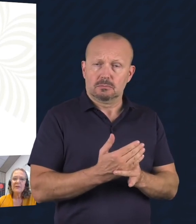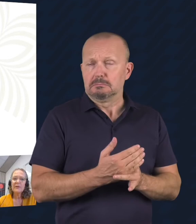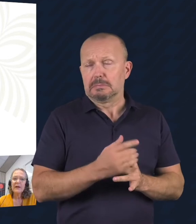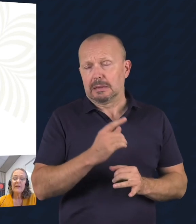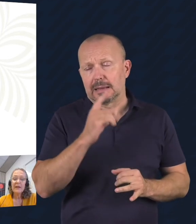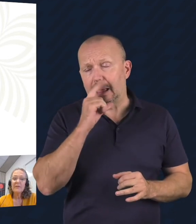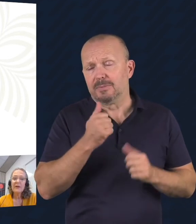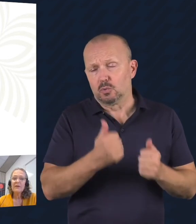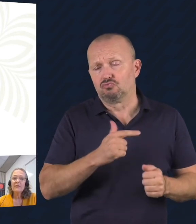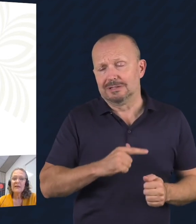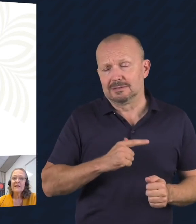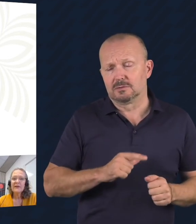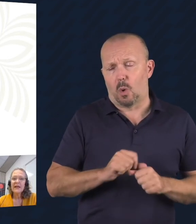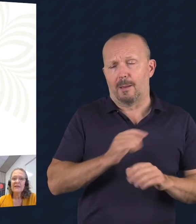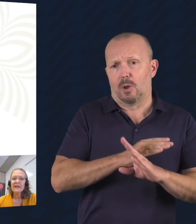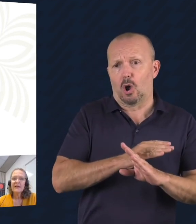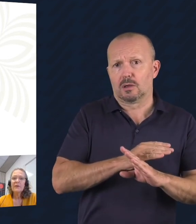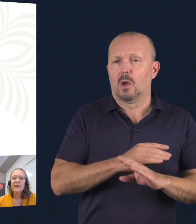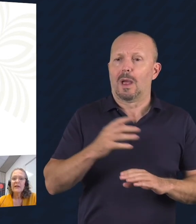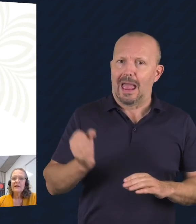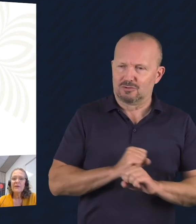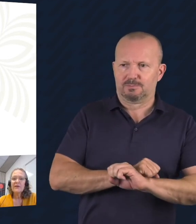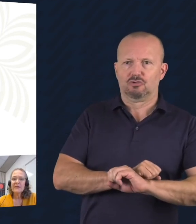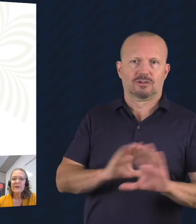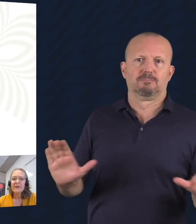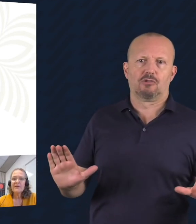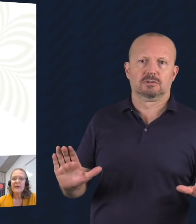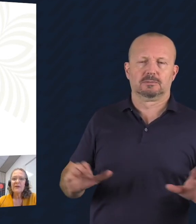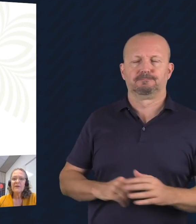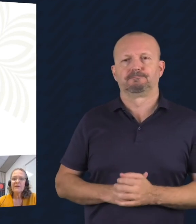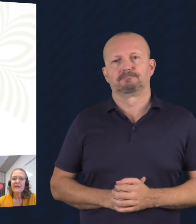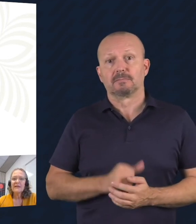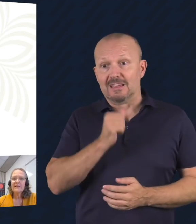and there can be good reasons for that, we need to be transparent about those reasons.